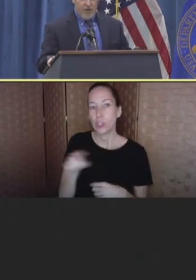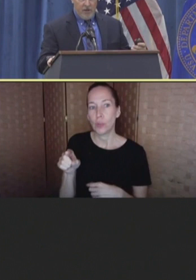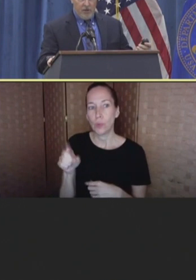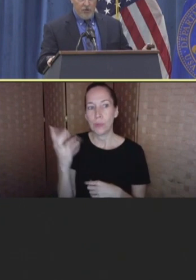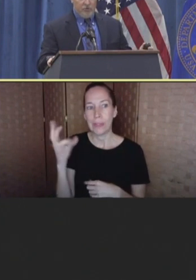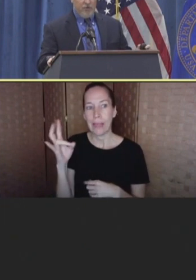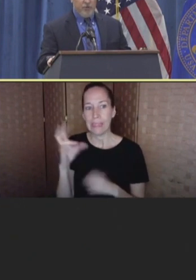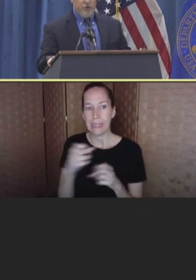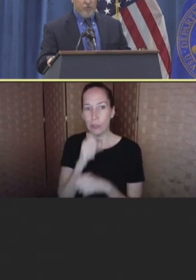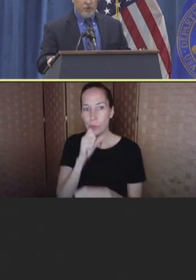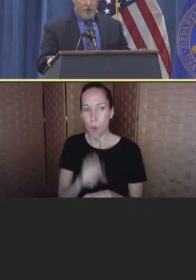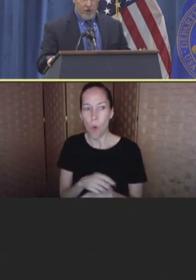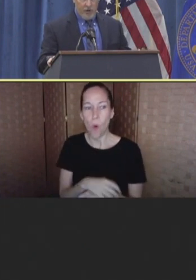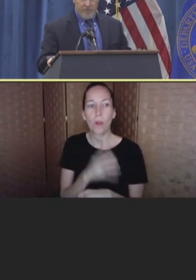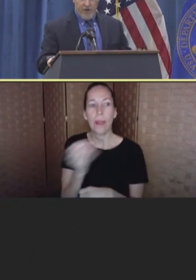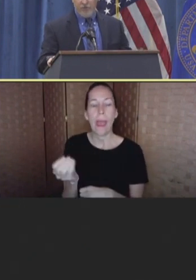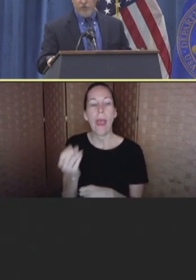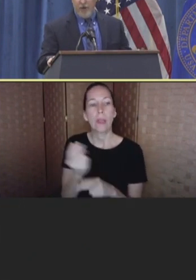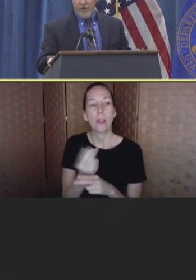use of the new Moderna and Pfizer BiValent boosters.